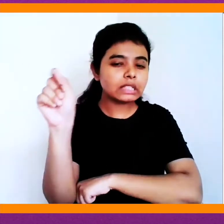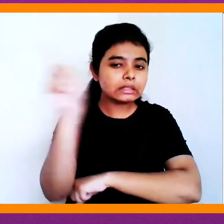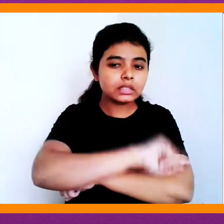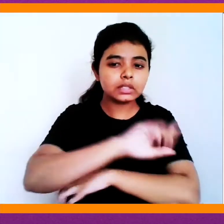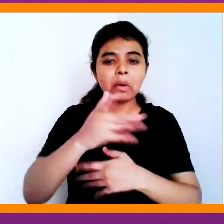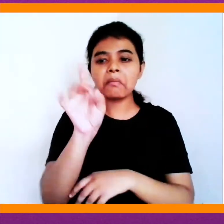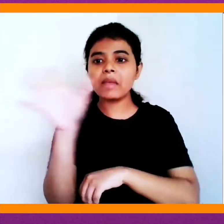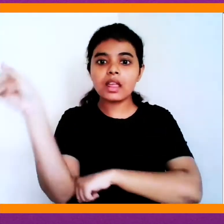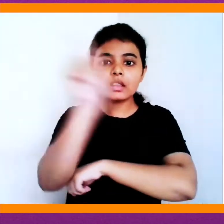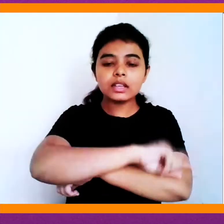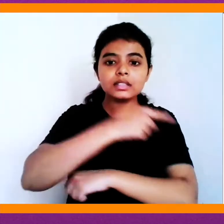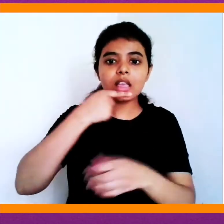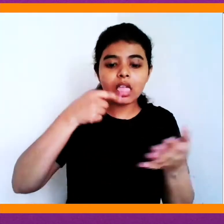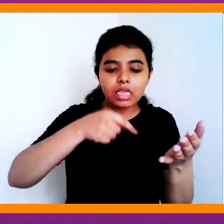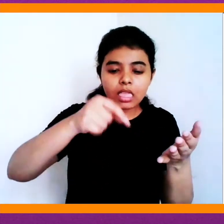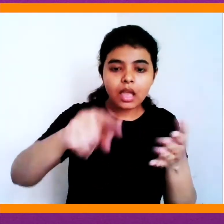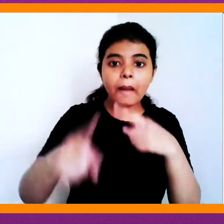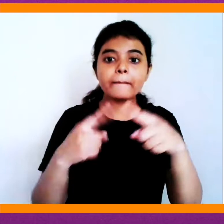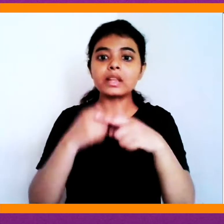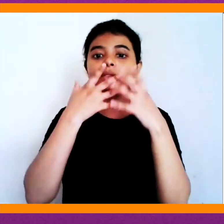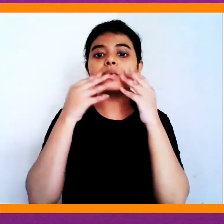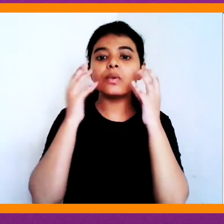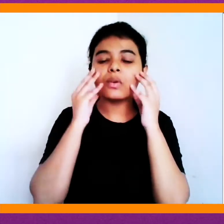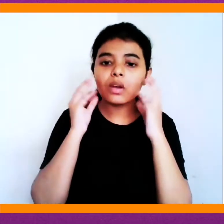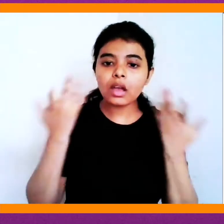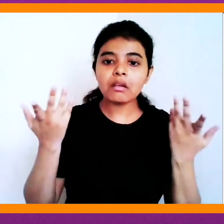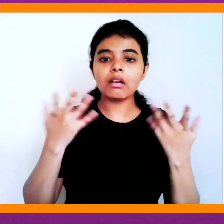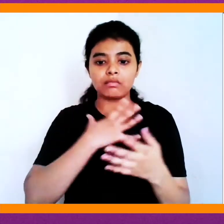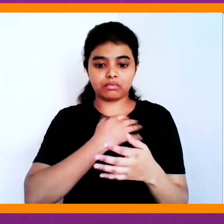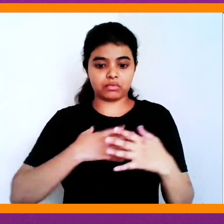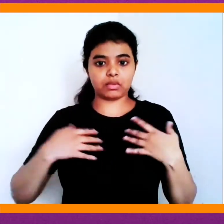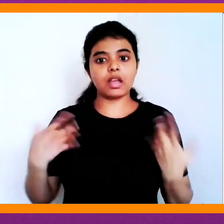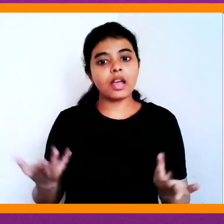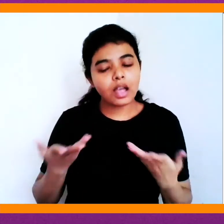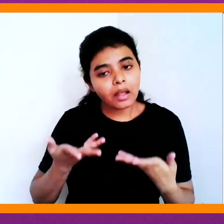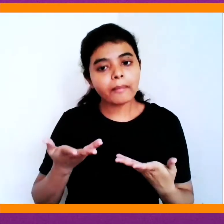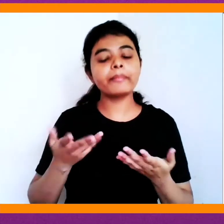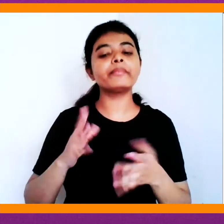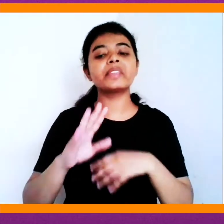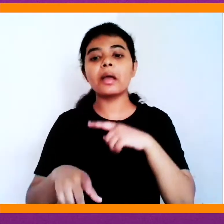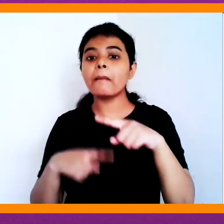excessive facial hair like in the moustache area and the beard area she has hair on the front of